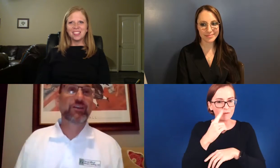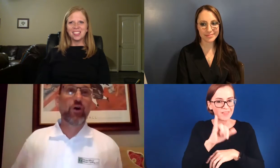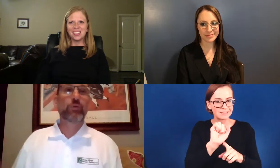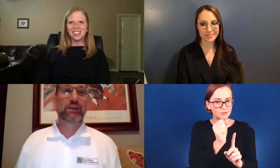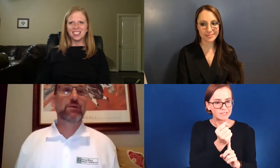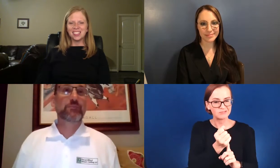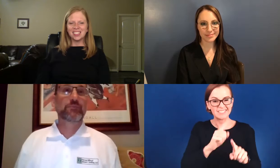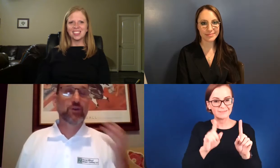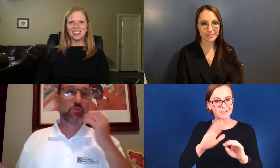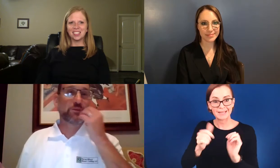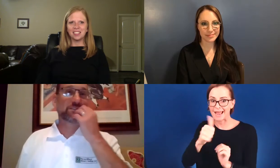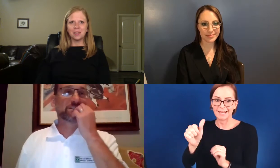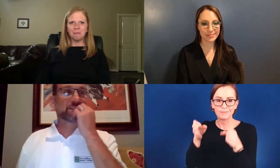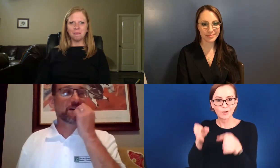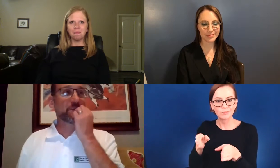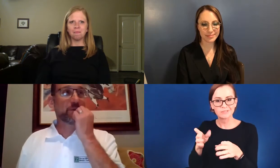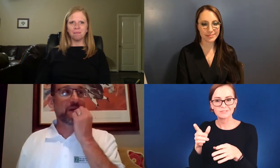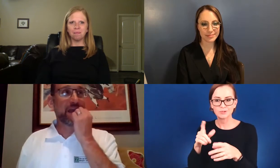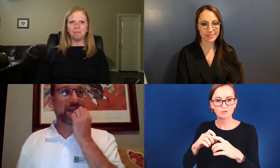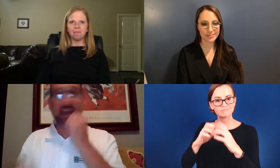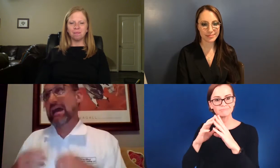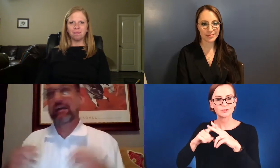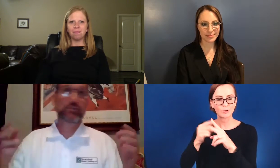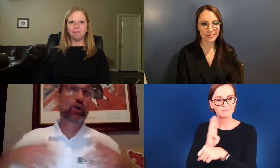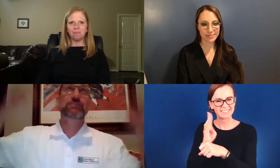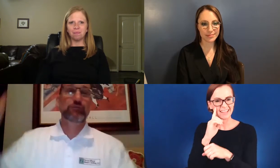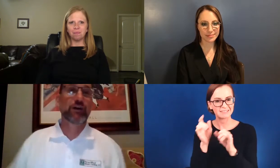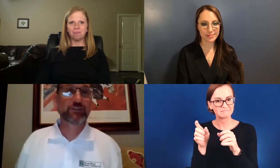you know, opening up their own business. And yeah, I have tons of advice,